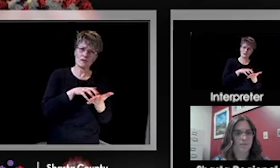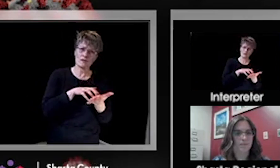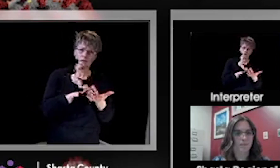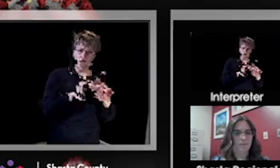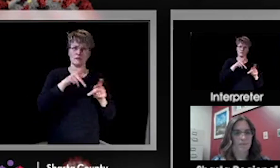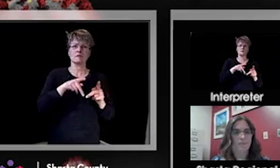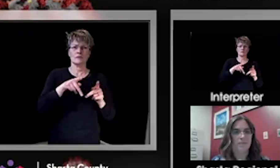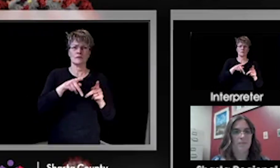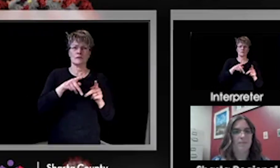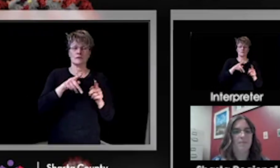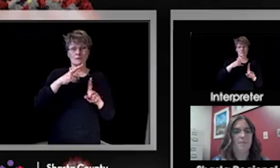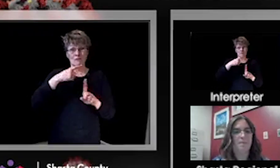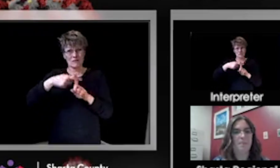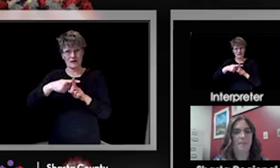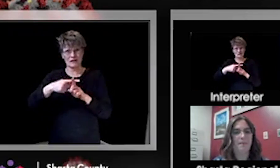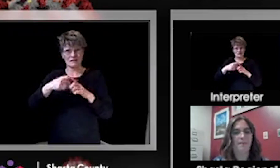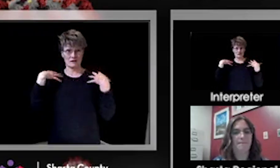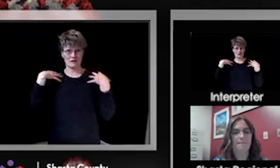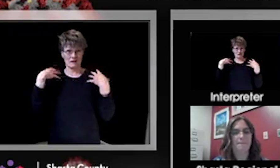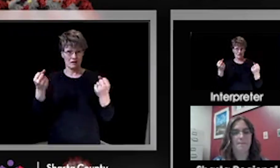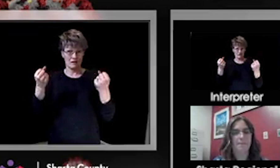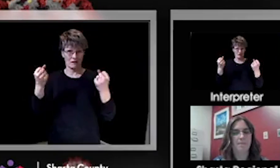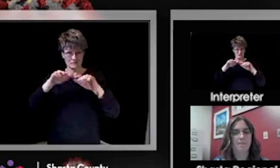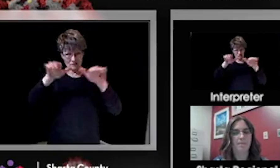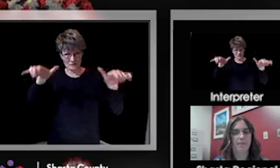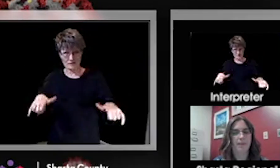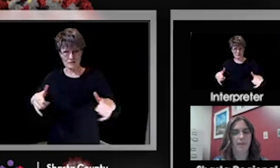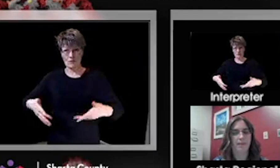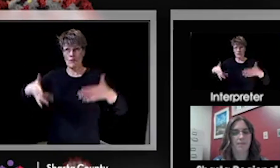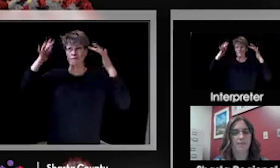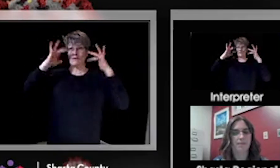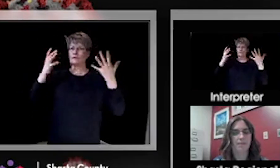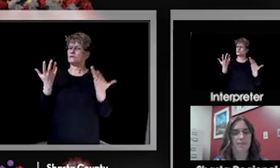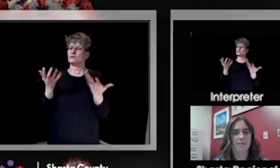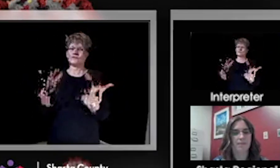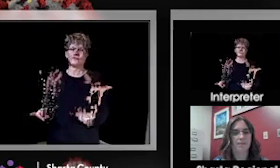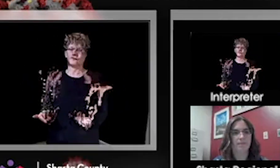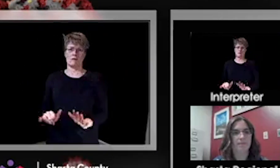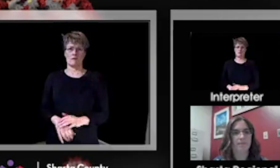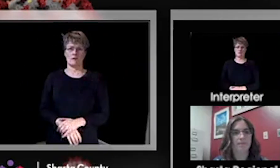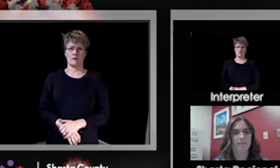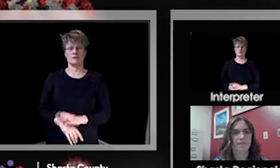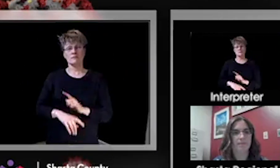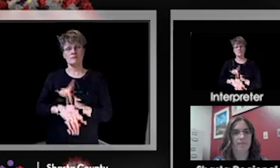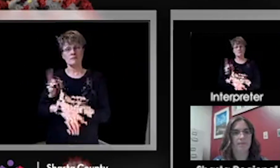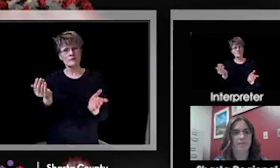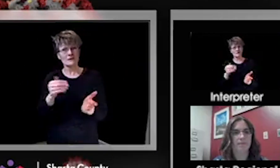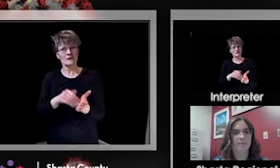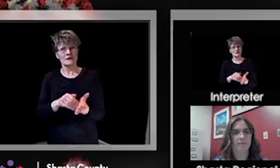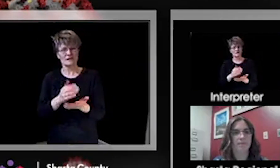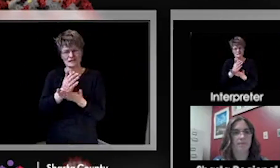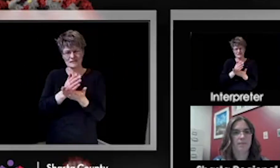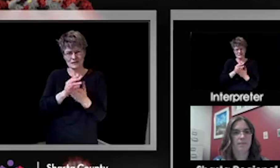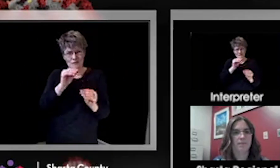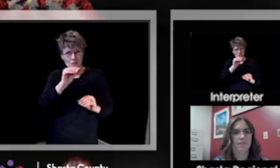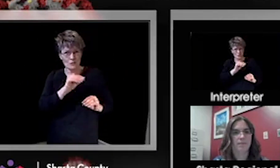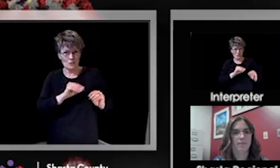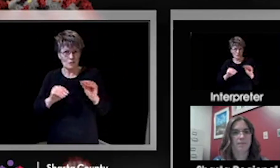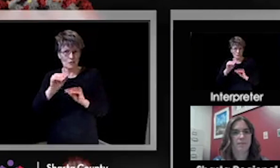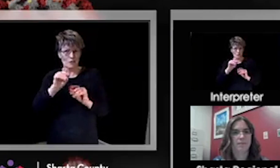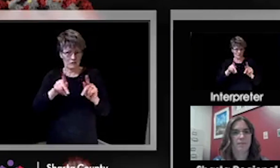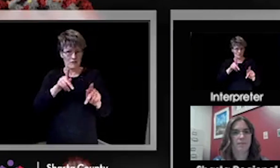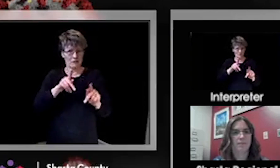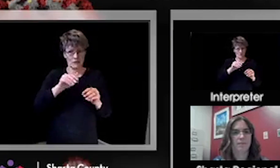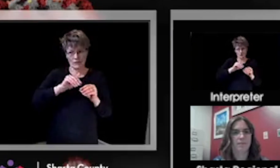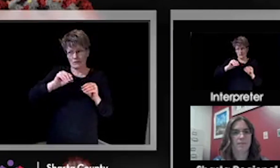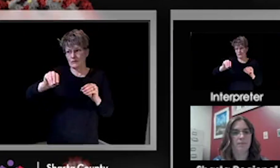same time start to life some of the restrictions on our movement so we can actually begin to